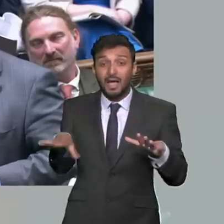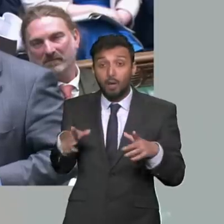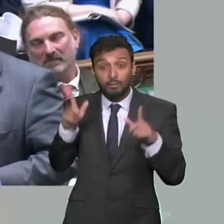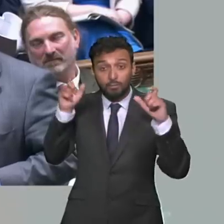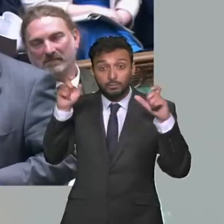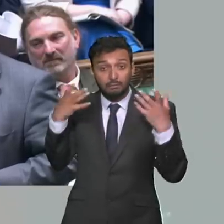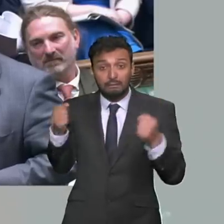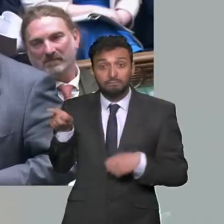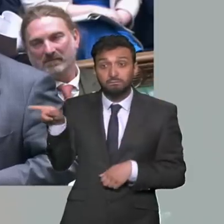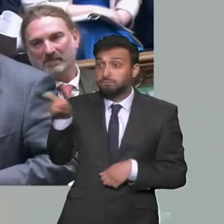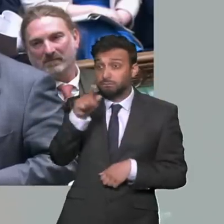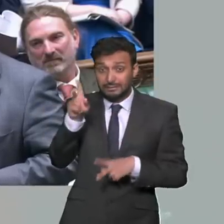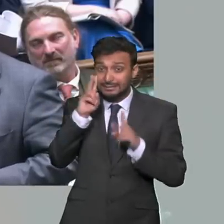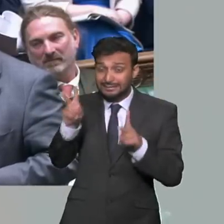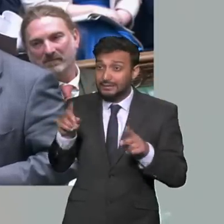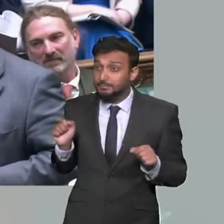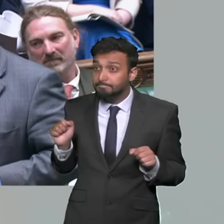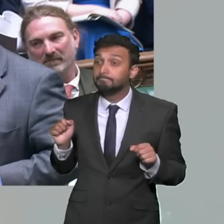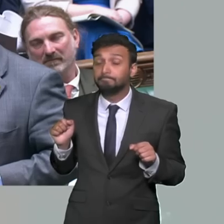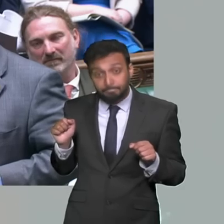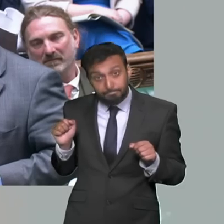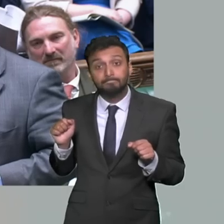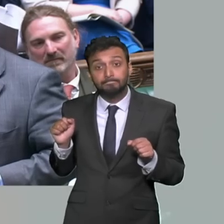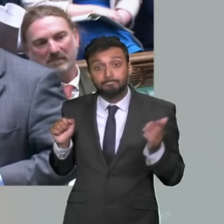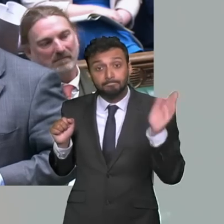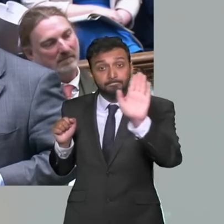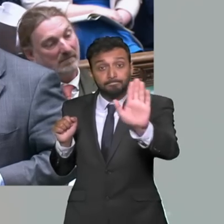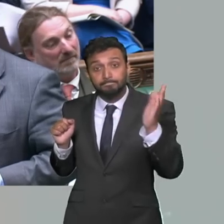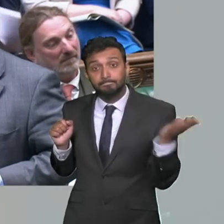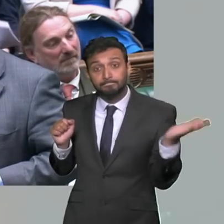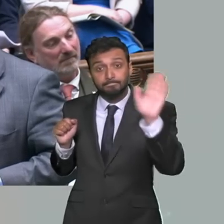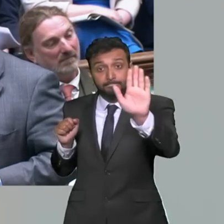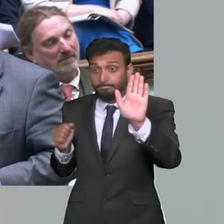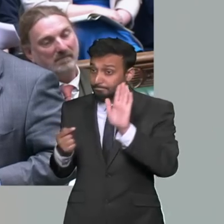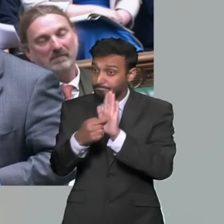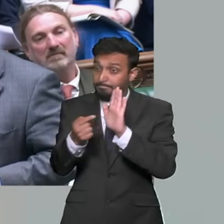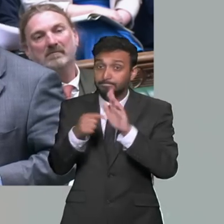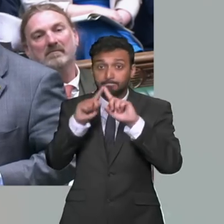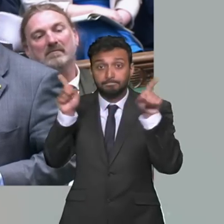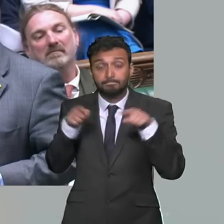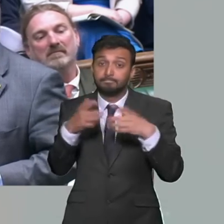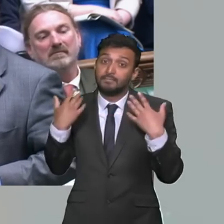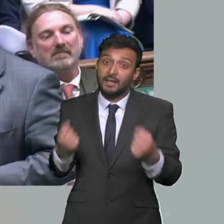While people stayed at home to protect the NHS, the Prime Minister was engaging in drinking